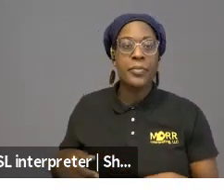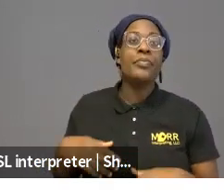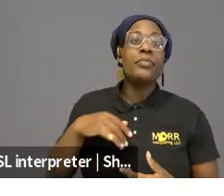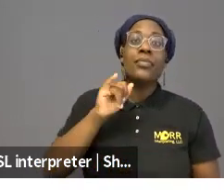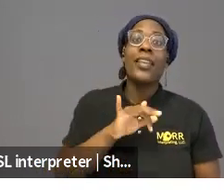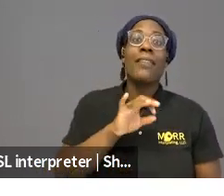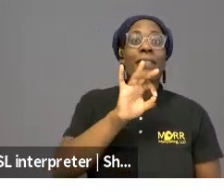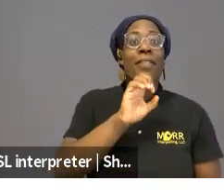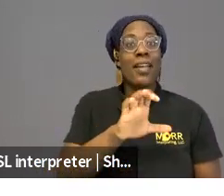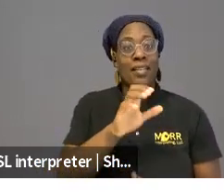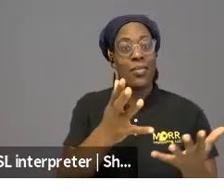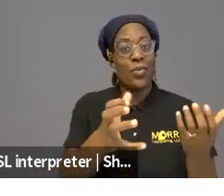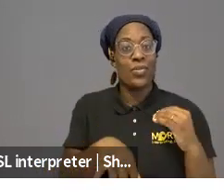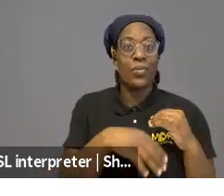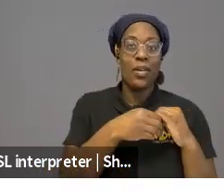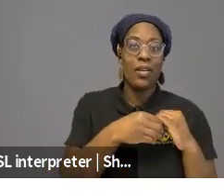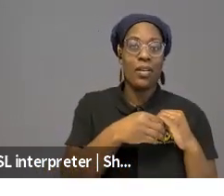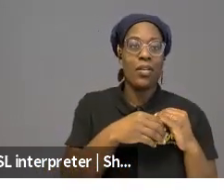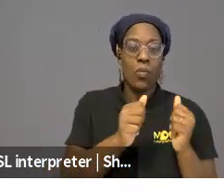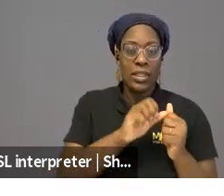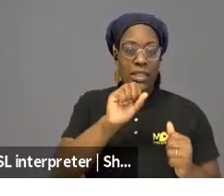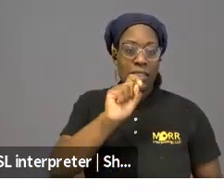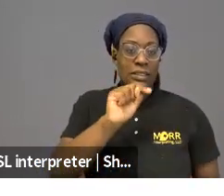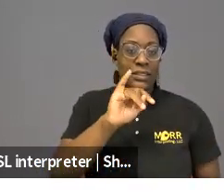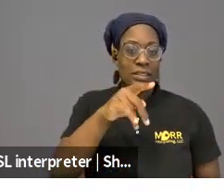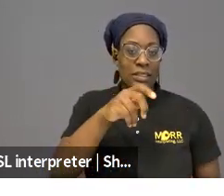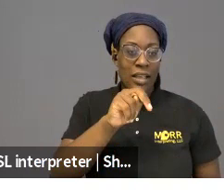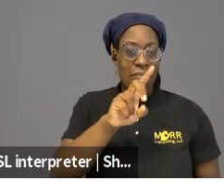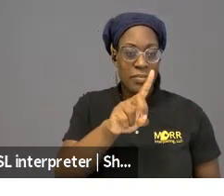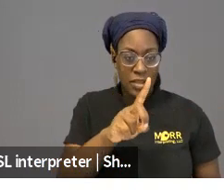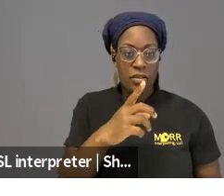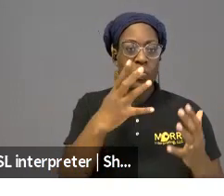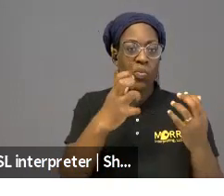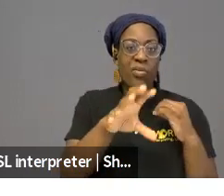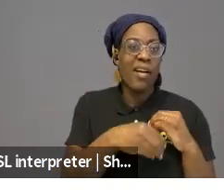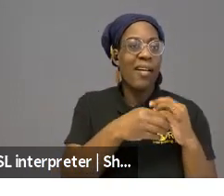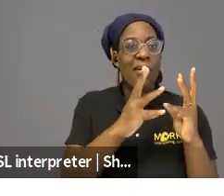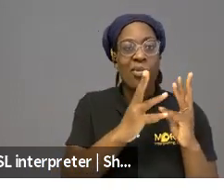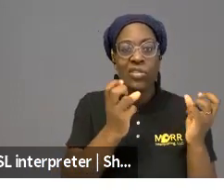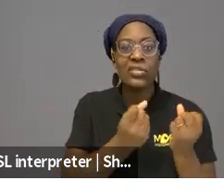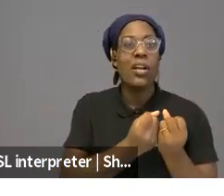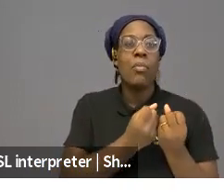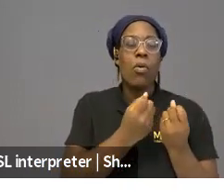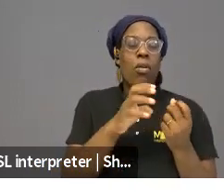We provide workshops throughout the year, both on digital pedagogy, but also for faculty's own